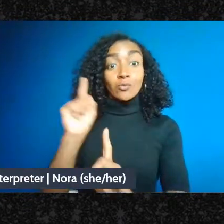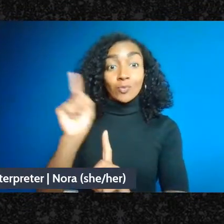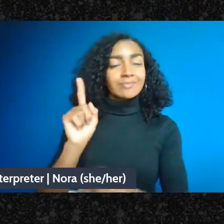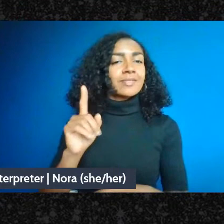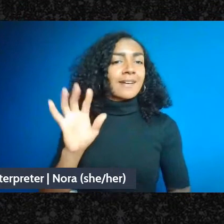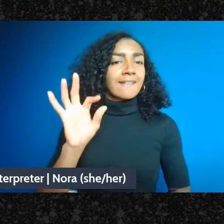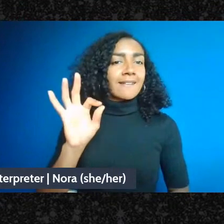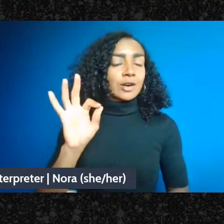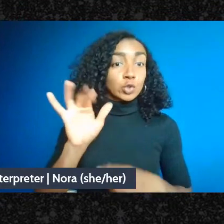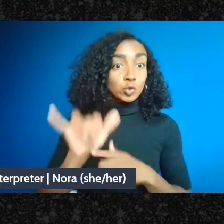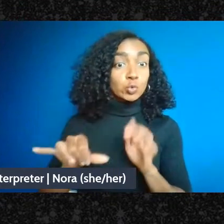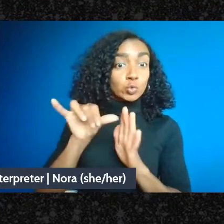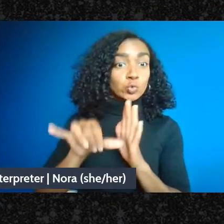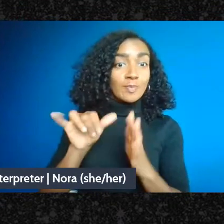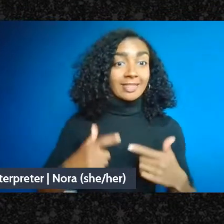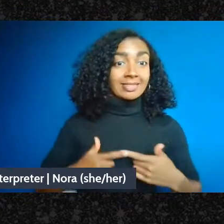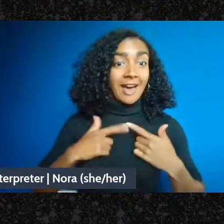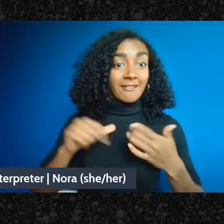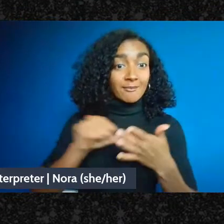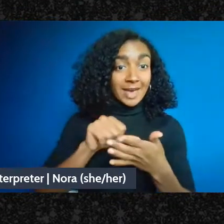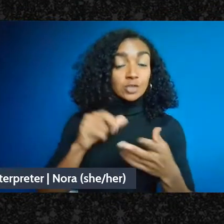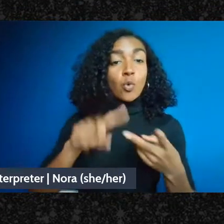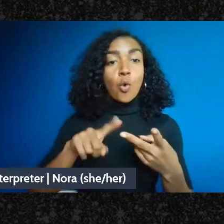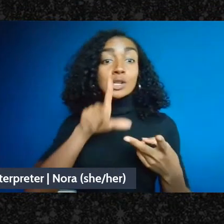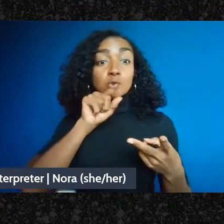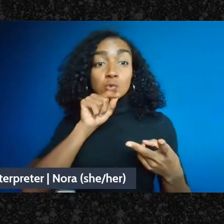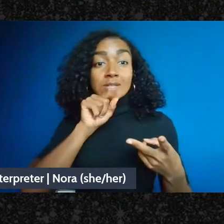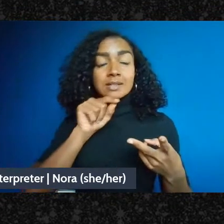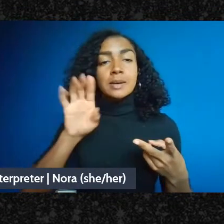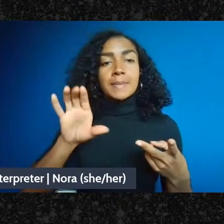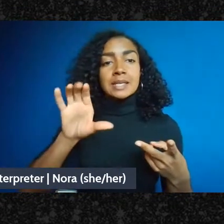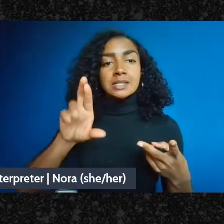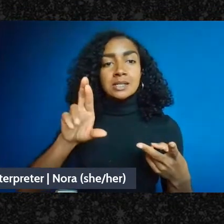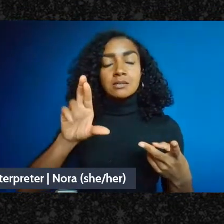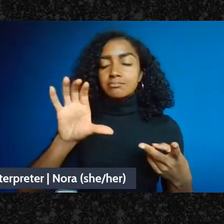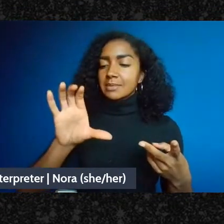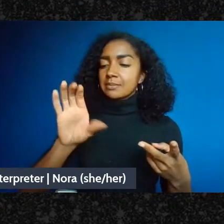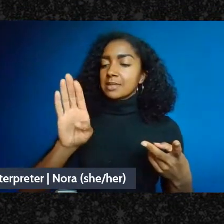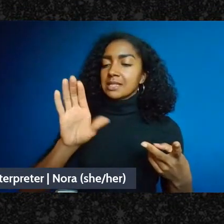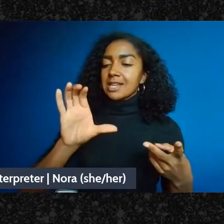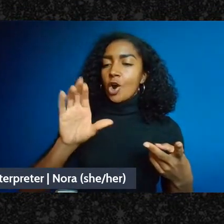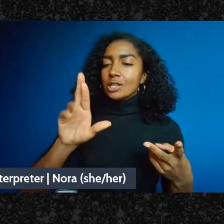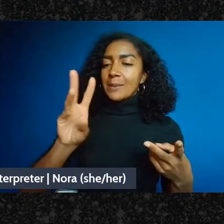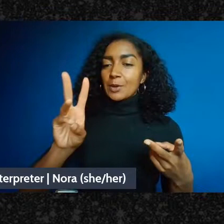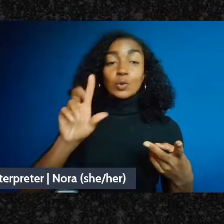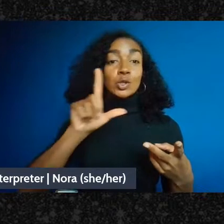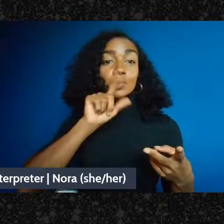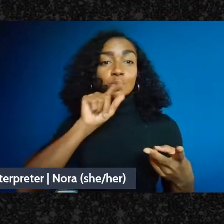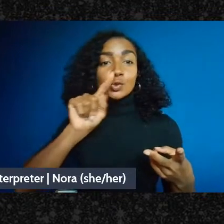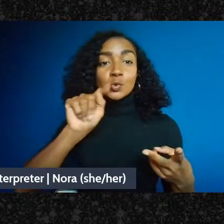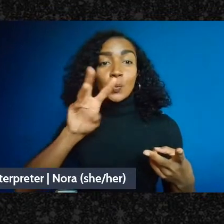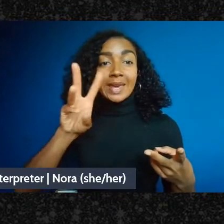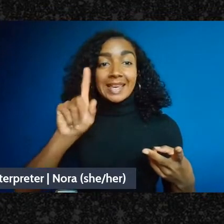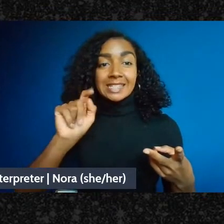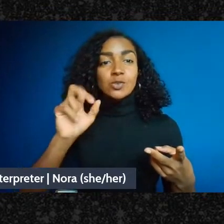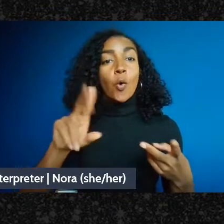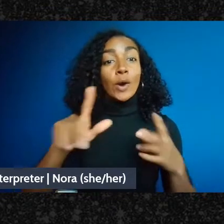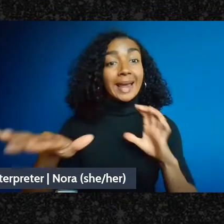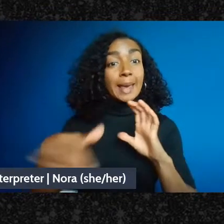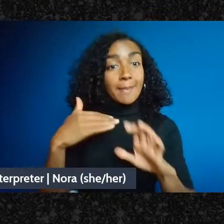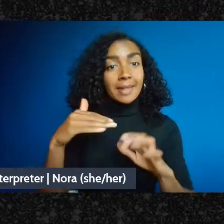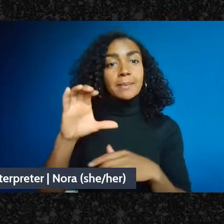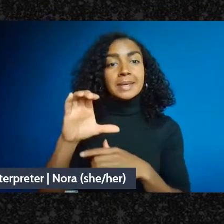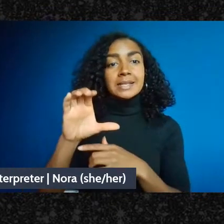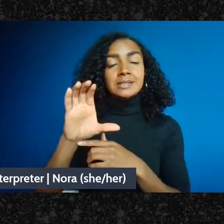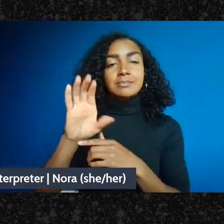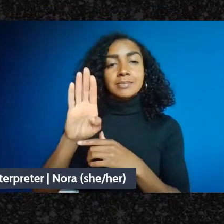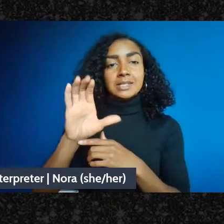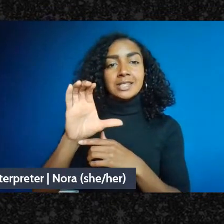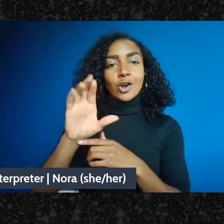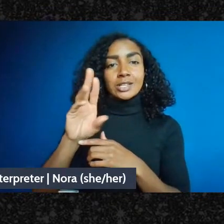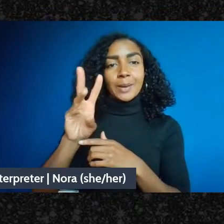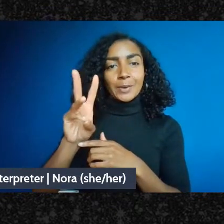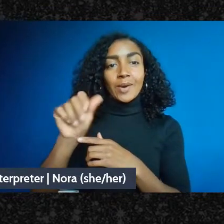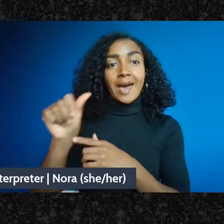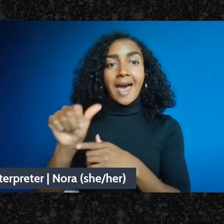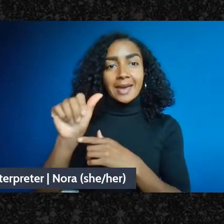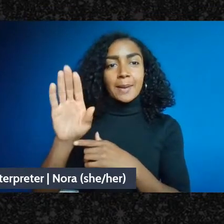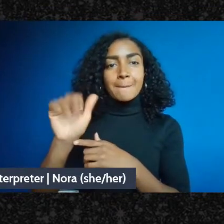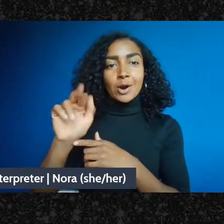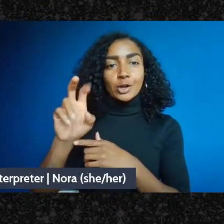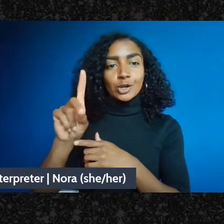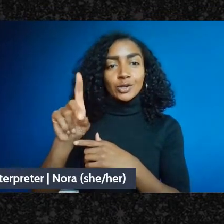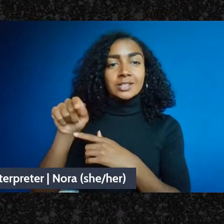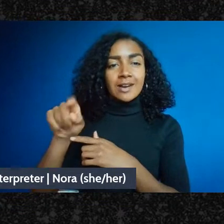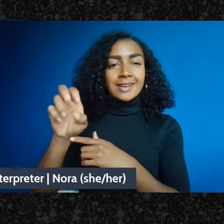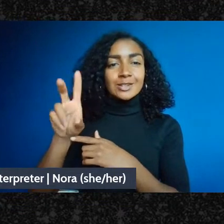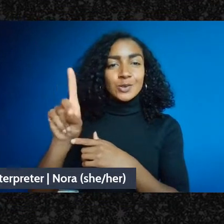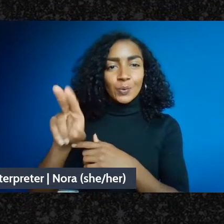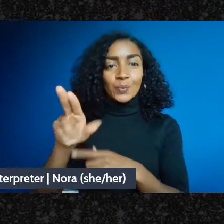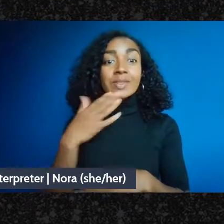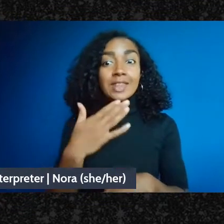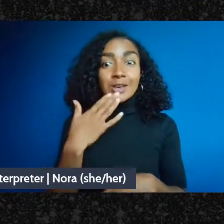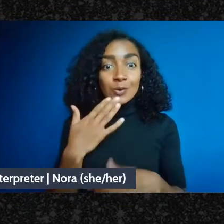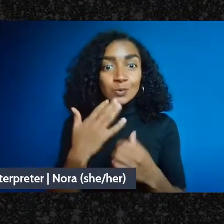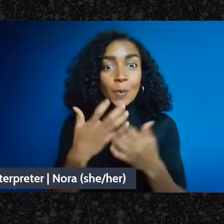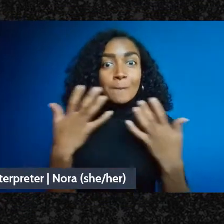bcrwtweets or emailing bcrw@barnard.edu. Many thanks to BCRW student research assistant Kayla